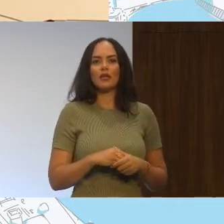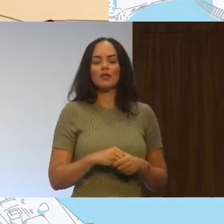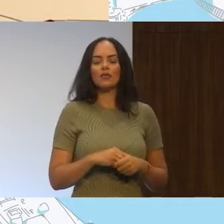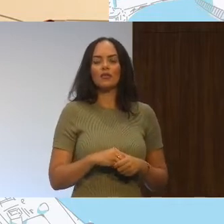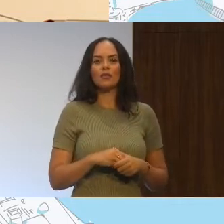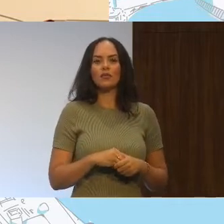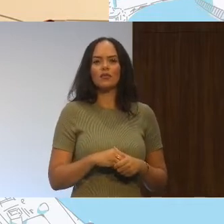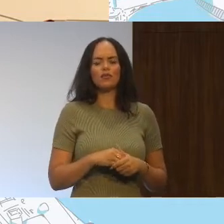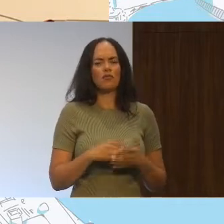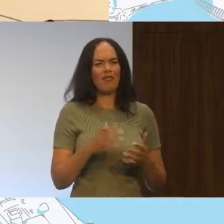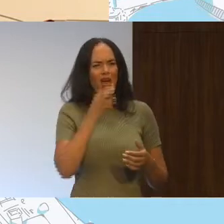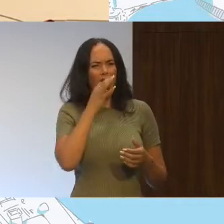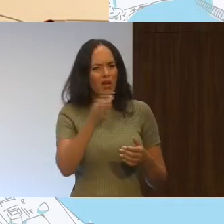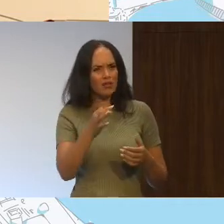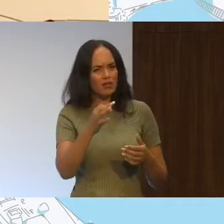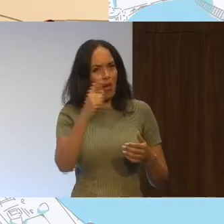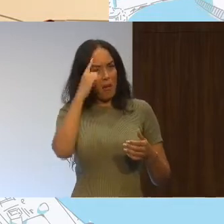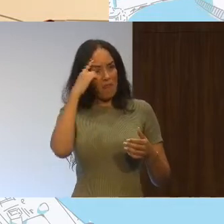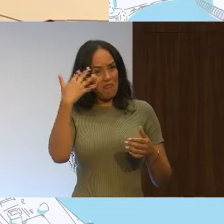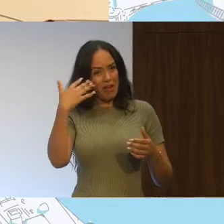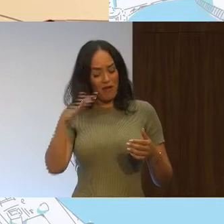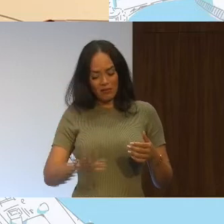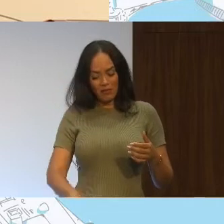young people grow out of their migraines and what age is that generally happen?